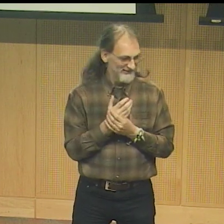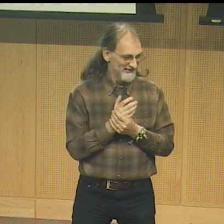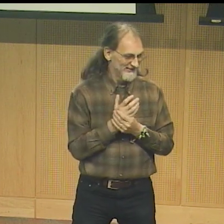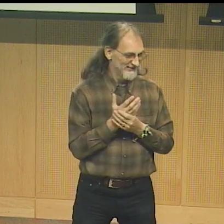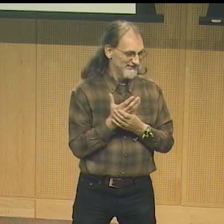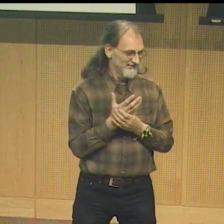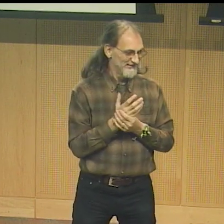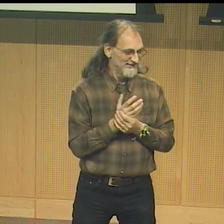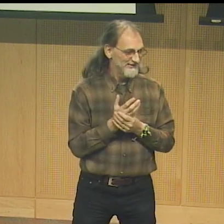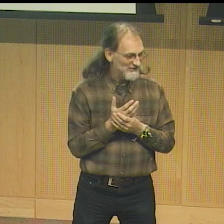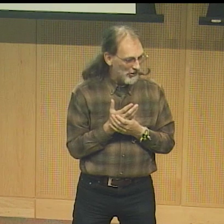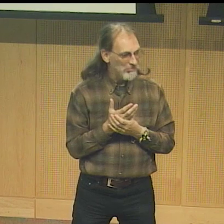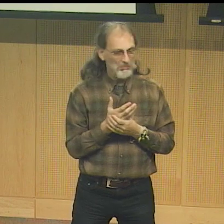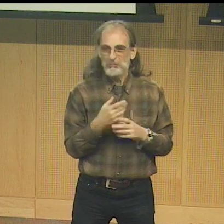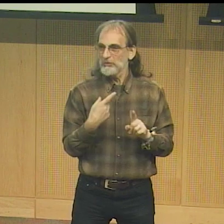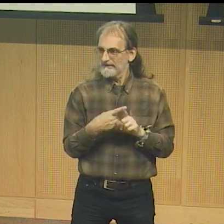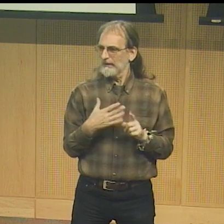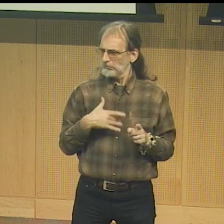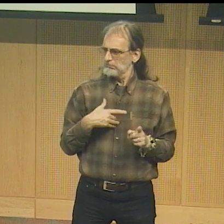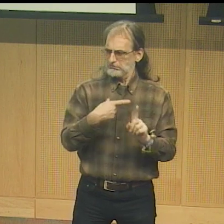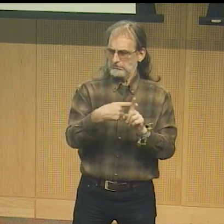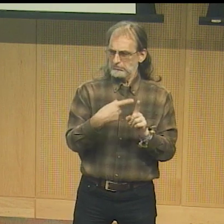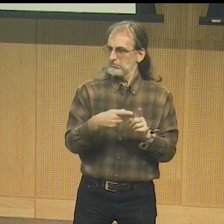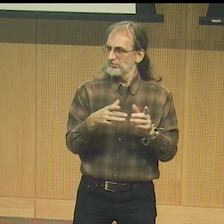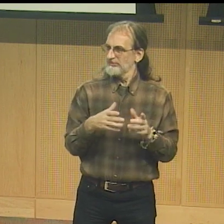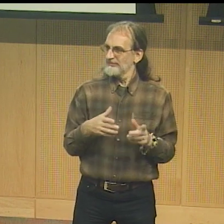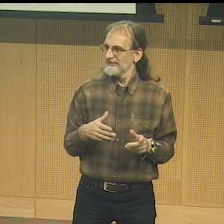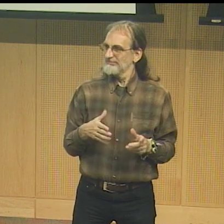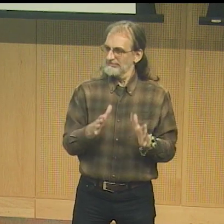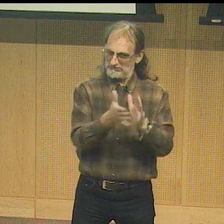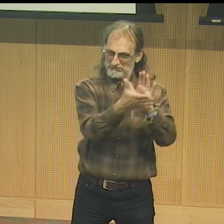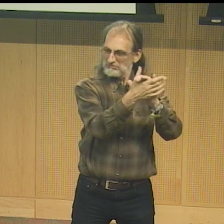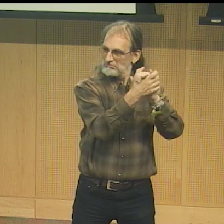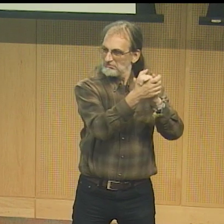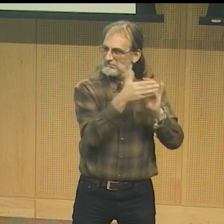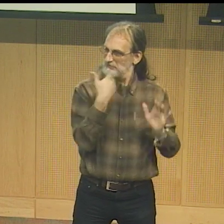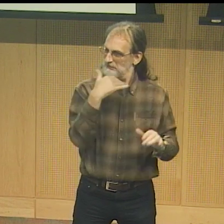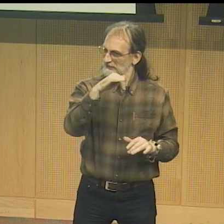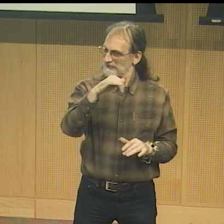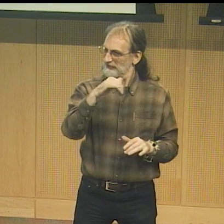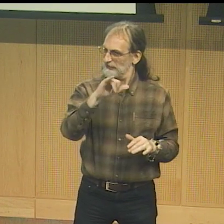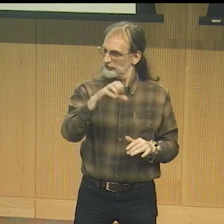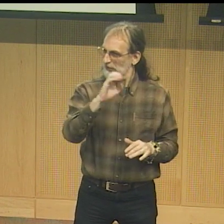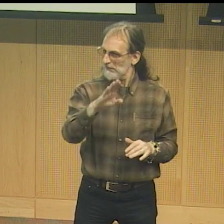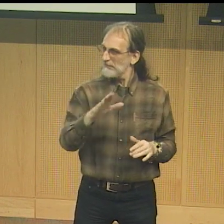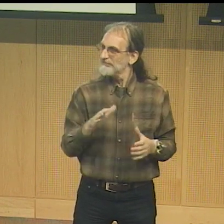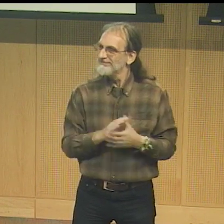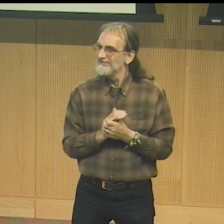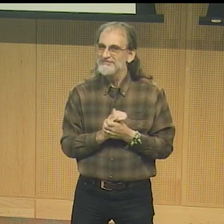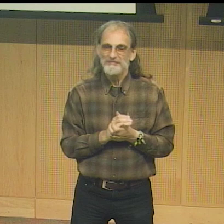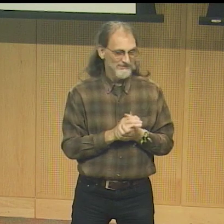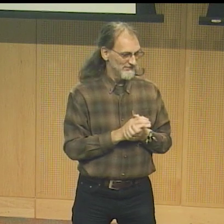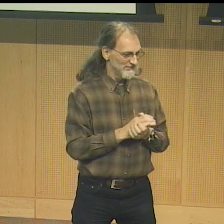We have many of those folks in the groups as well. So, we're having very positive reception to that course,